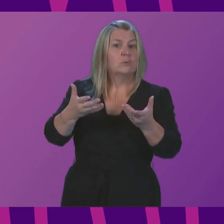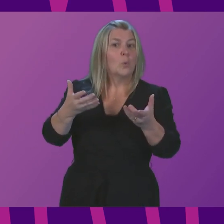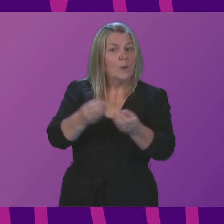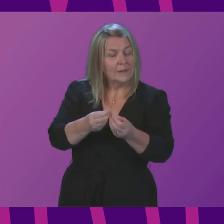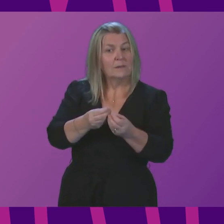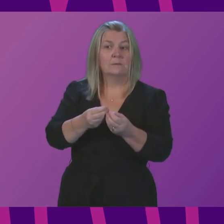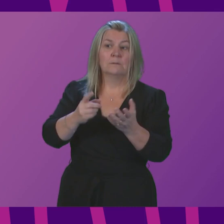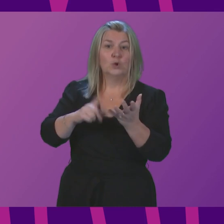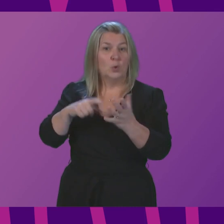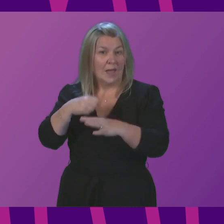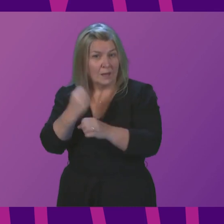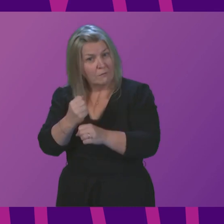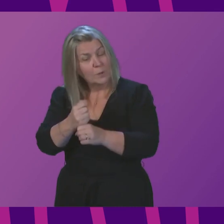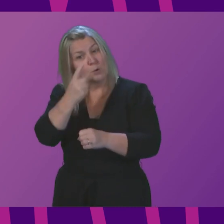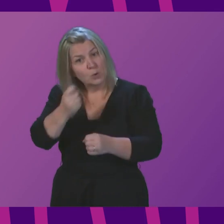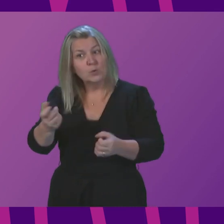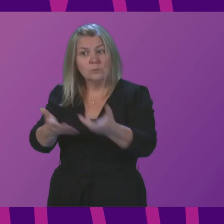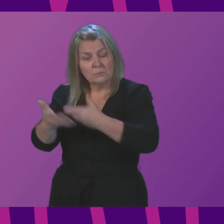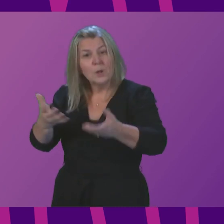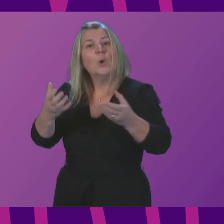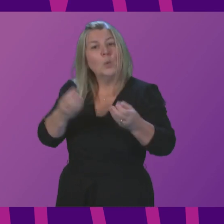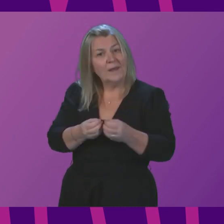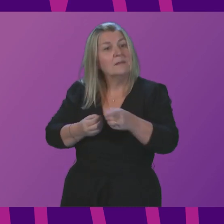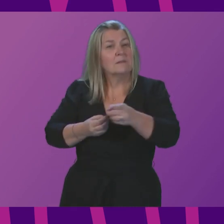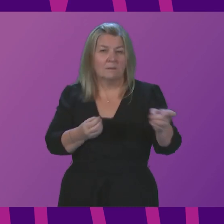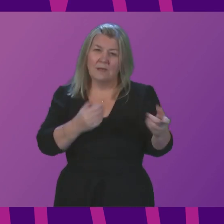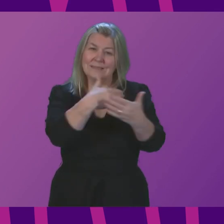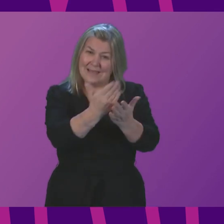have with those sectors and local communities to ensure that no one is left behind?